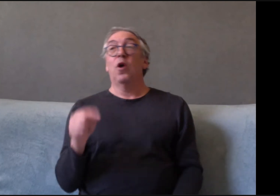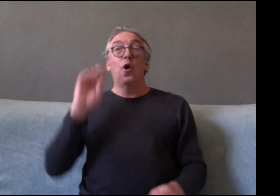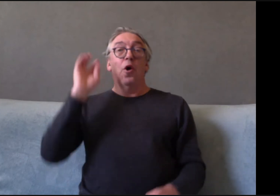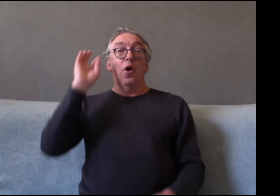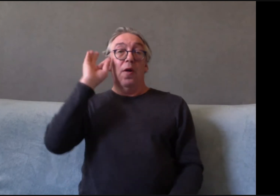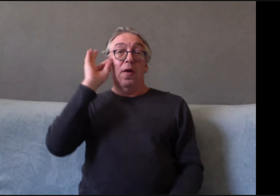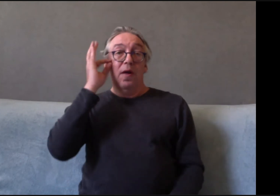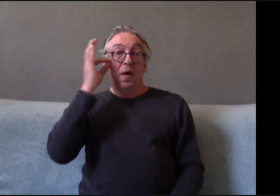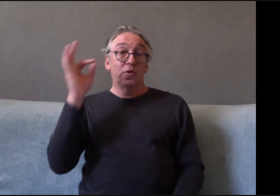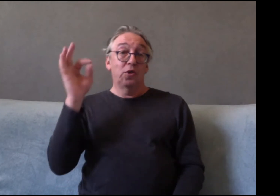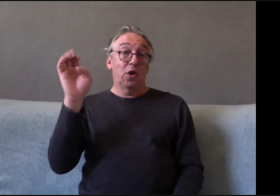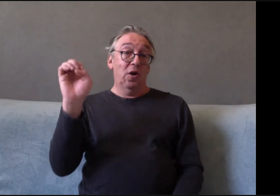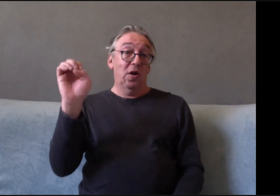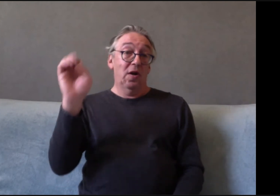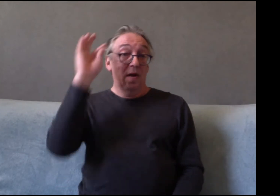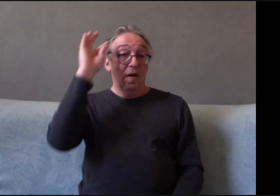It means that EDF needs to be active.